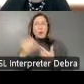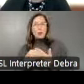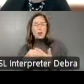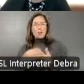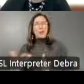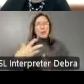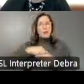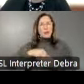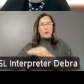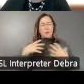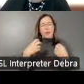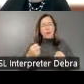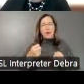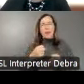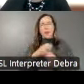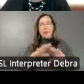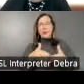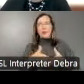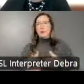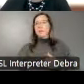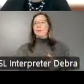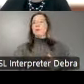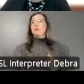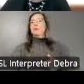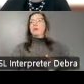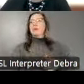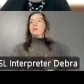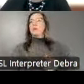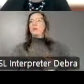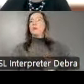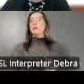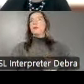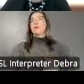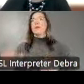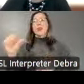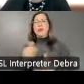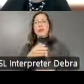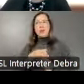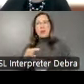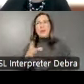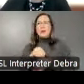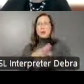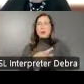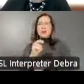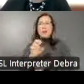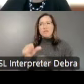health sector. Another area of influence is the NEA's ability to lead national conversations,